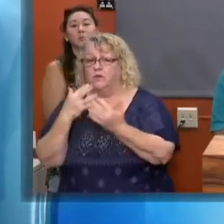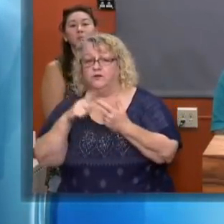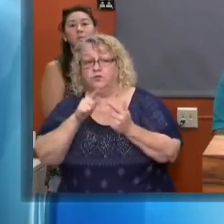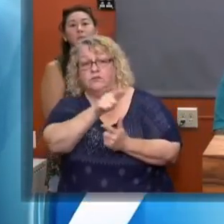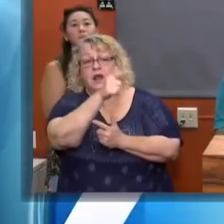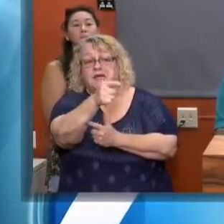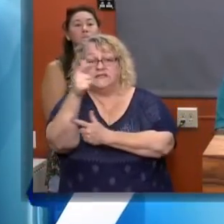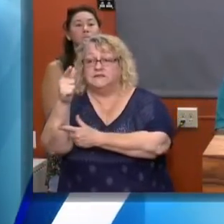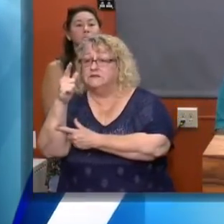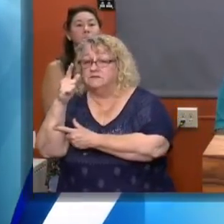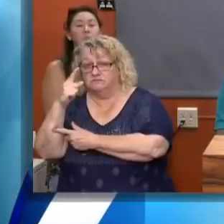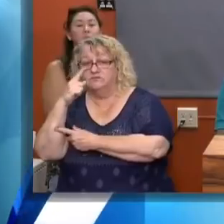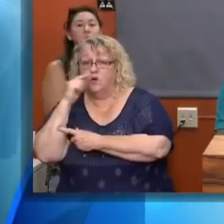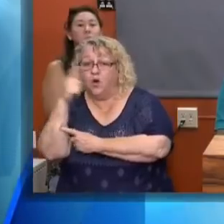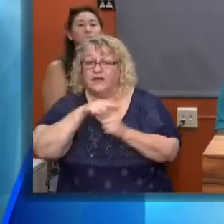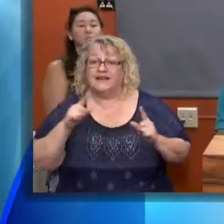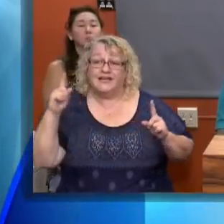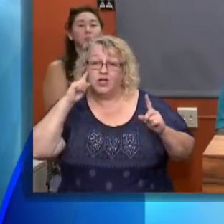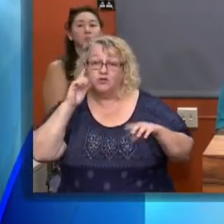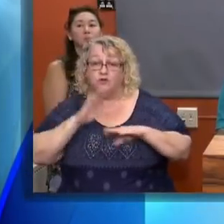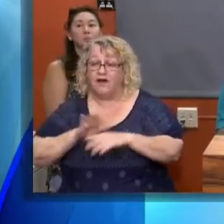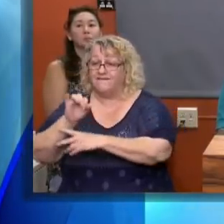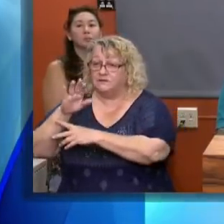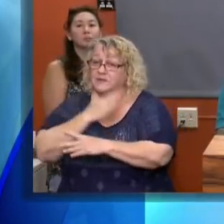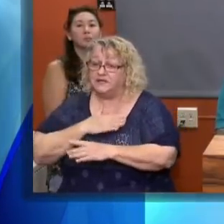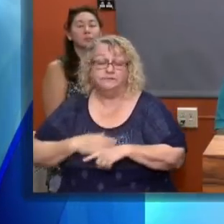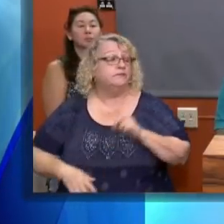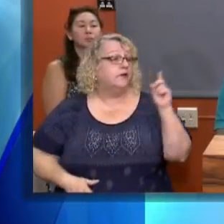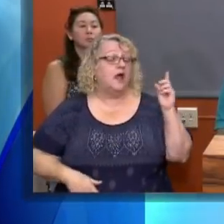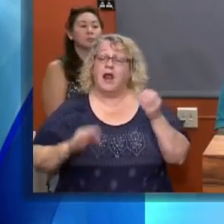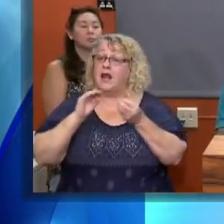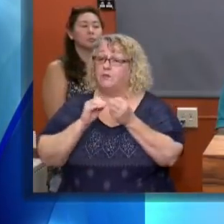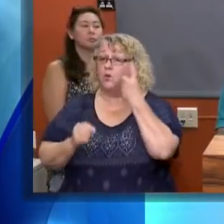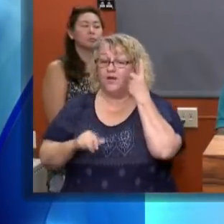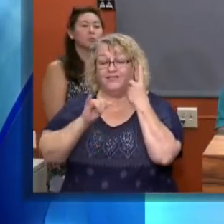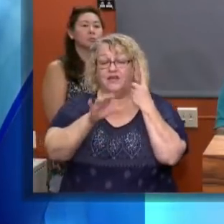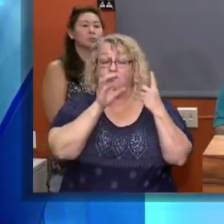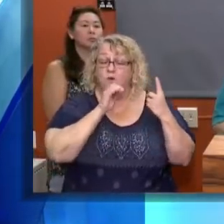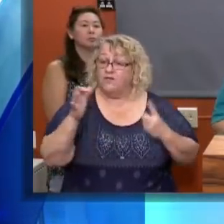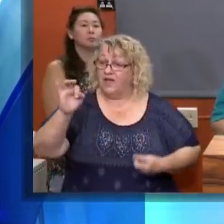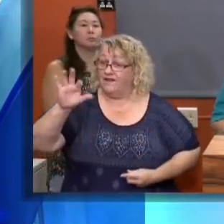REPORTER MICROPHONE FOR FOLKS WATCHING LIVE ON FACEBOOK. IF YOU WAIT TILL MICROPHONE GETS TO YOU SO EVERYBODY CAN